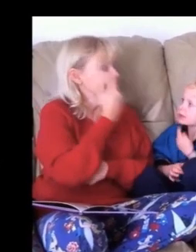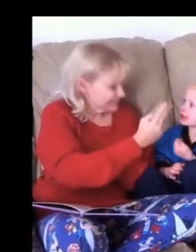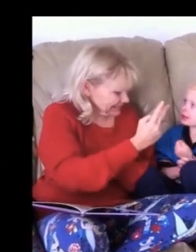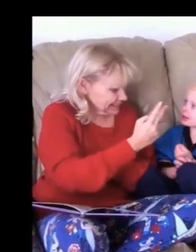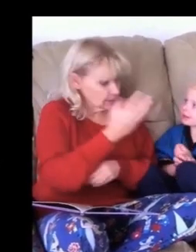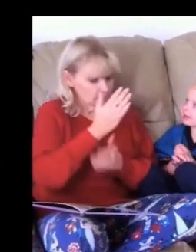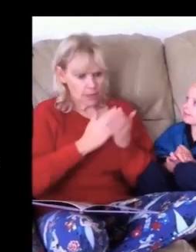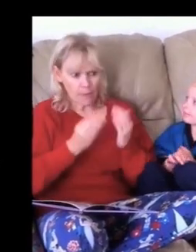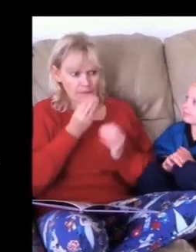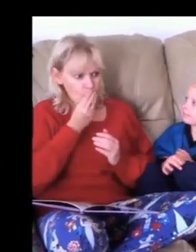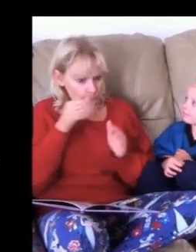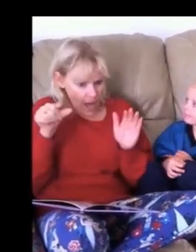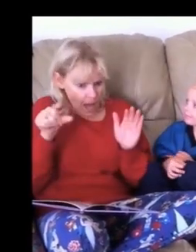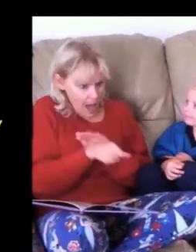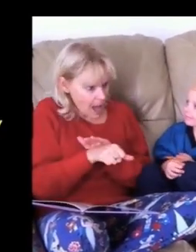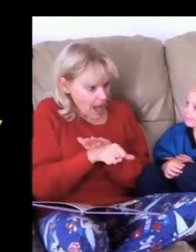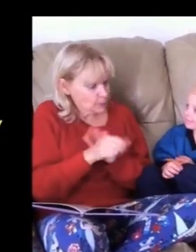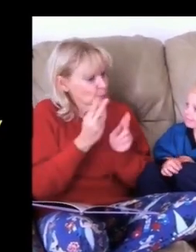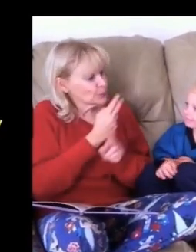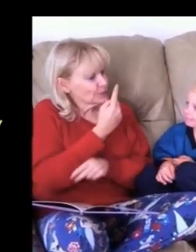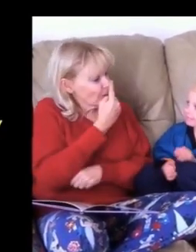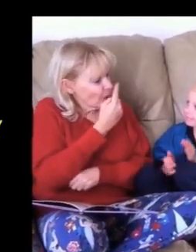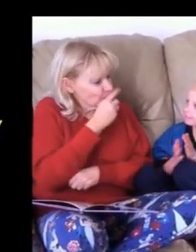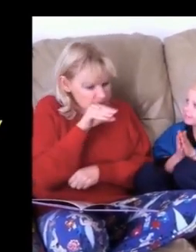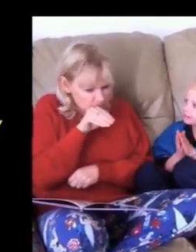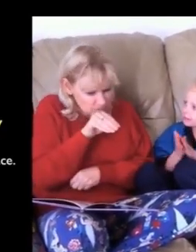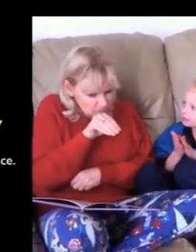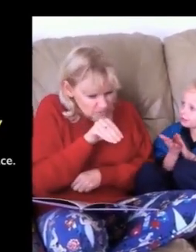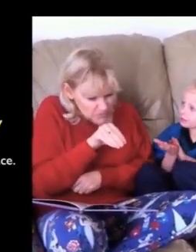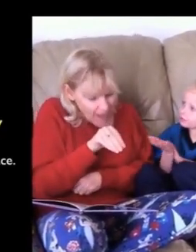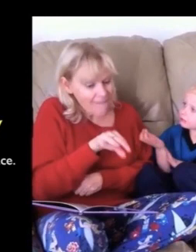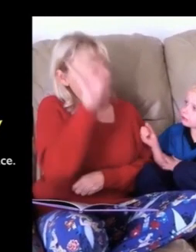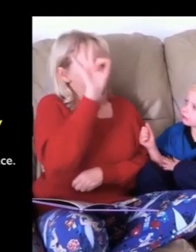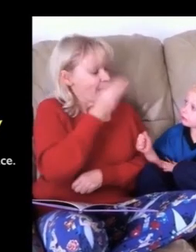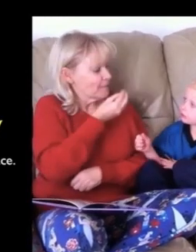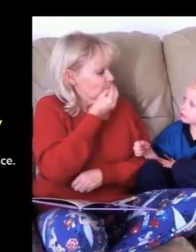see some food while some are hidden. So you use your nose to find food.